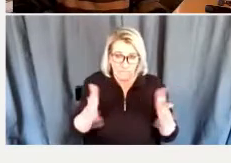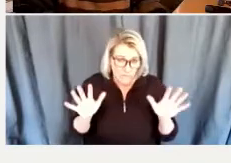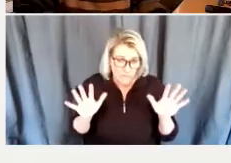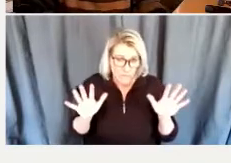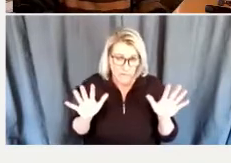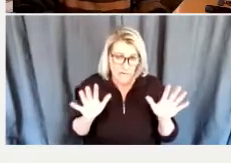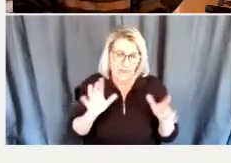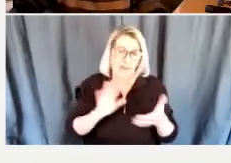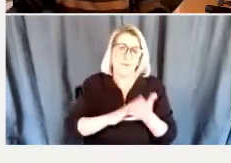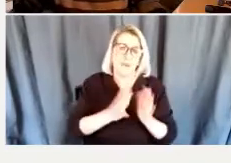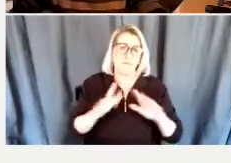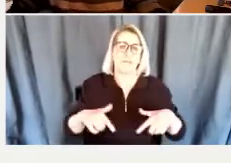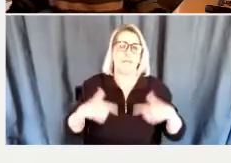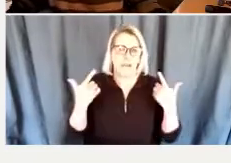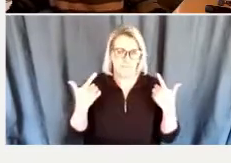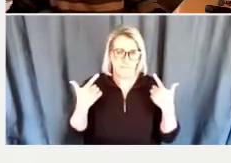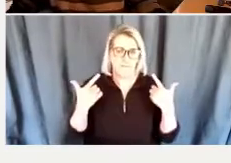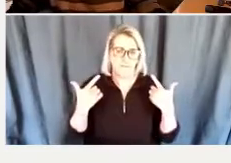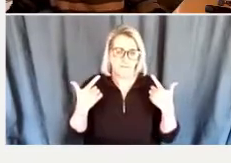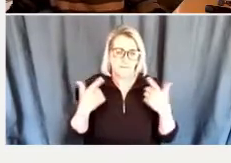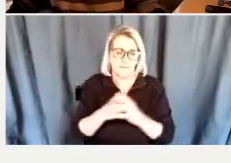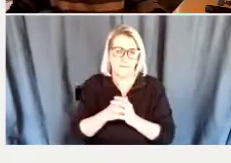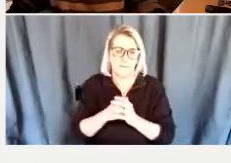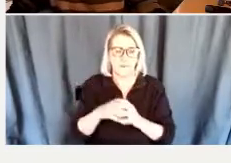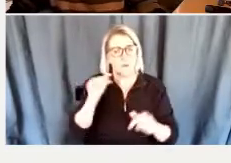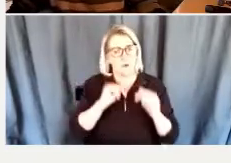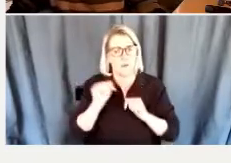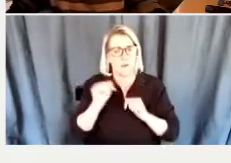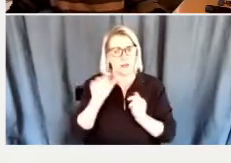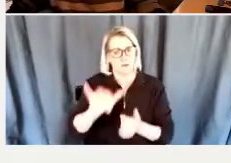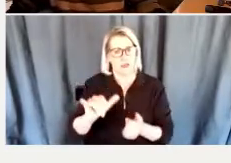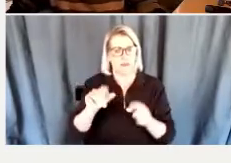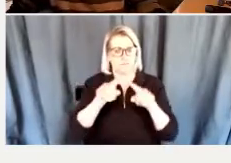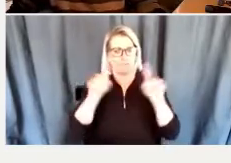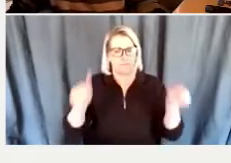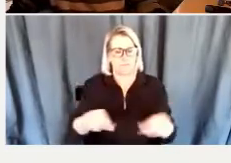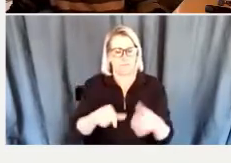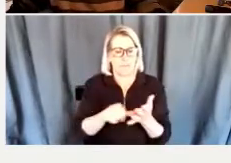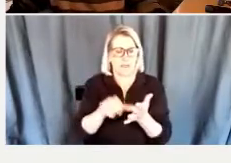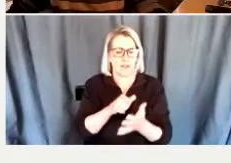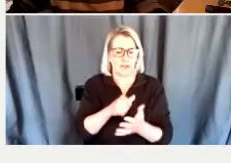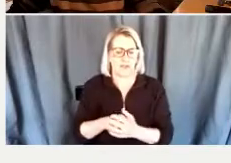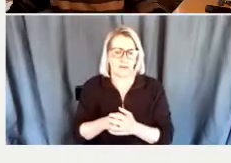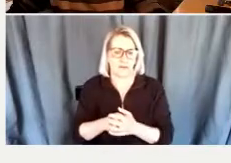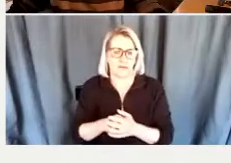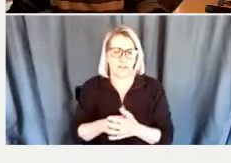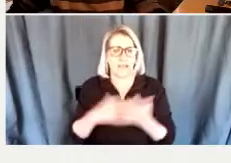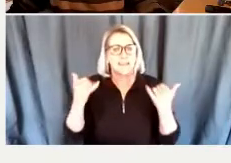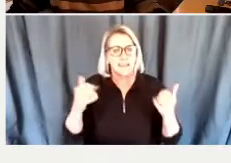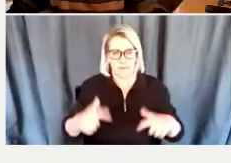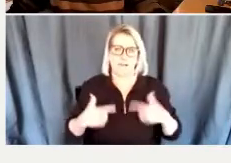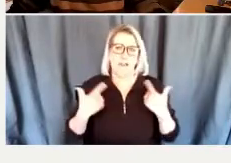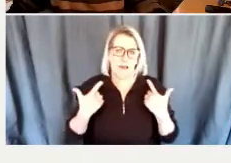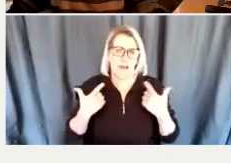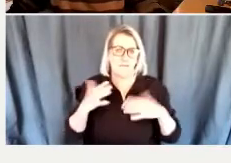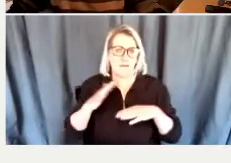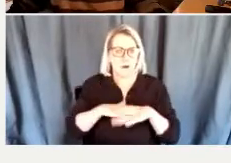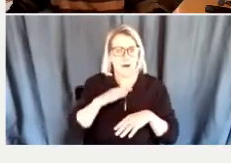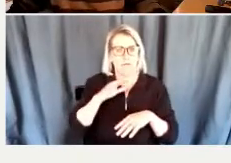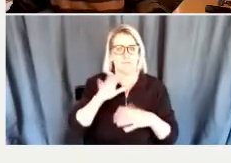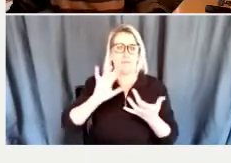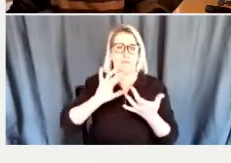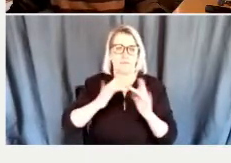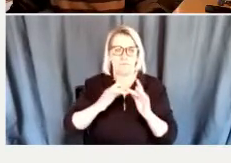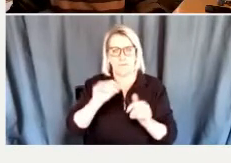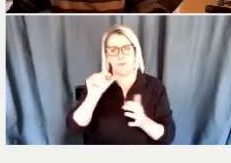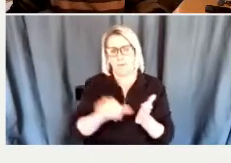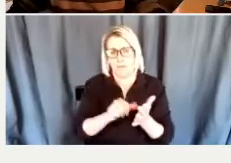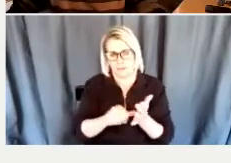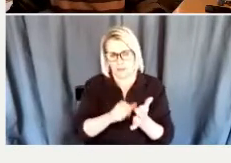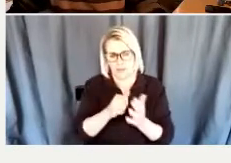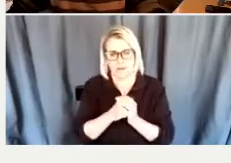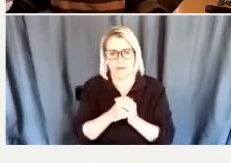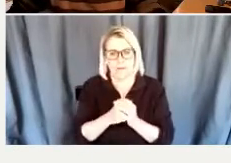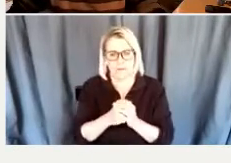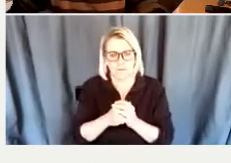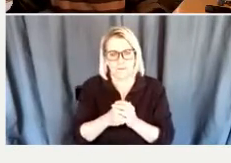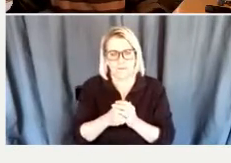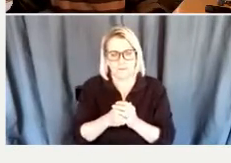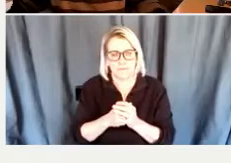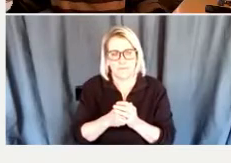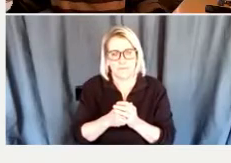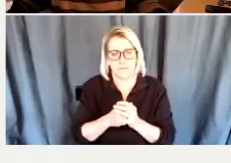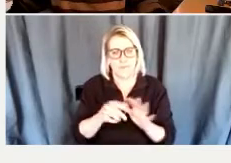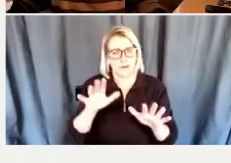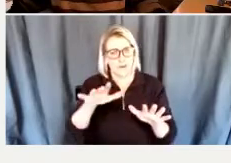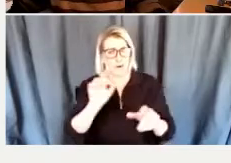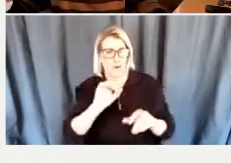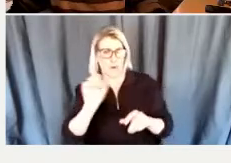Let me refresh the page, it is now live. 14:19:34 >> NATHAN: Question. Does the person